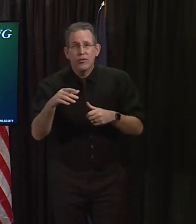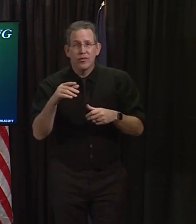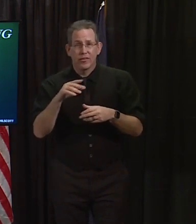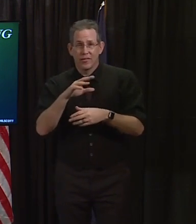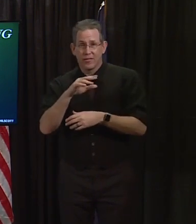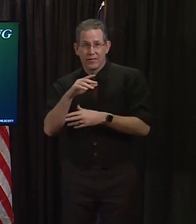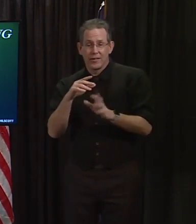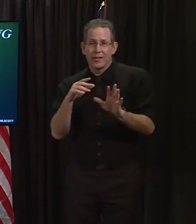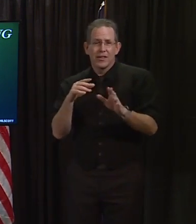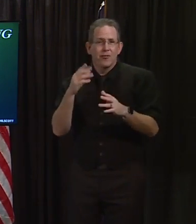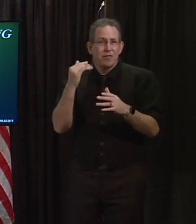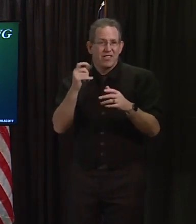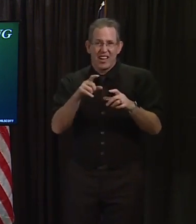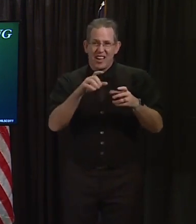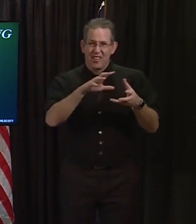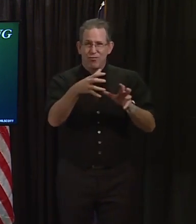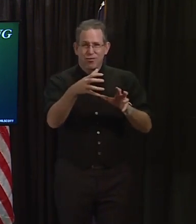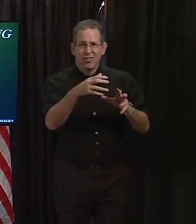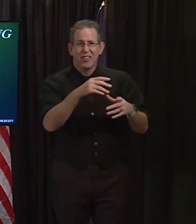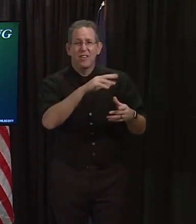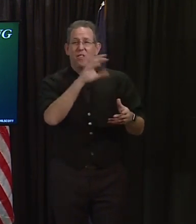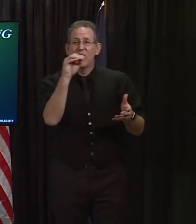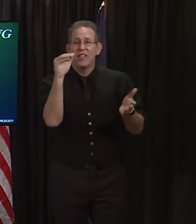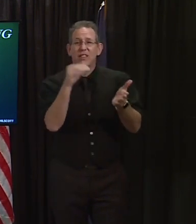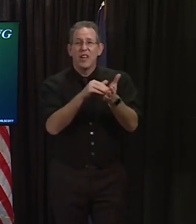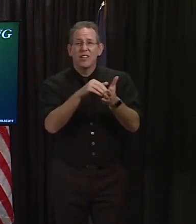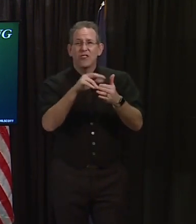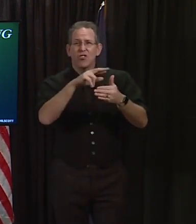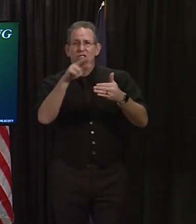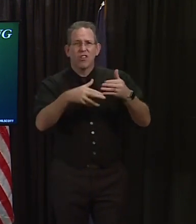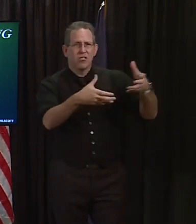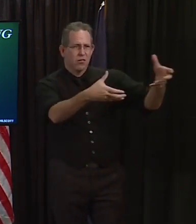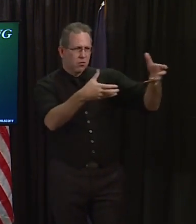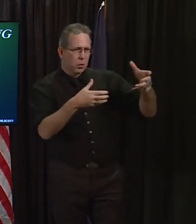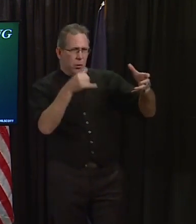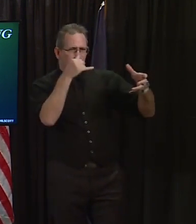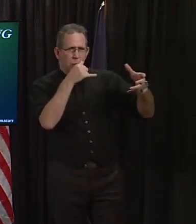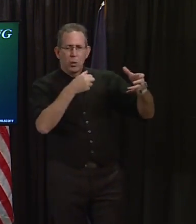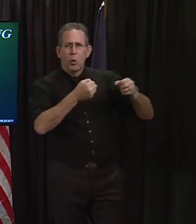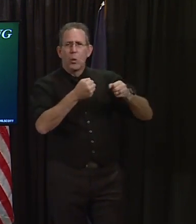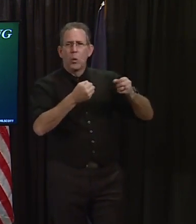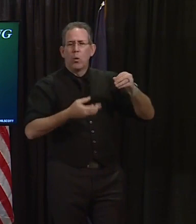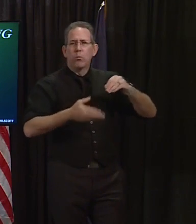reported to the Department of Health between january 7th and january 10th